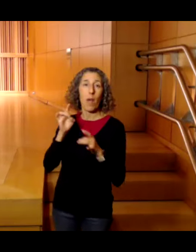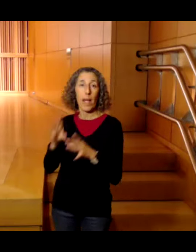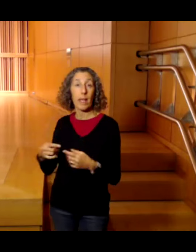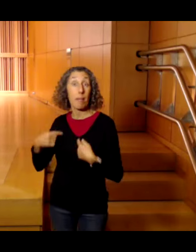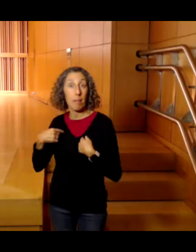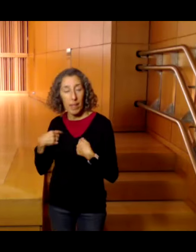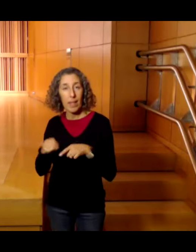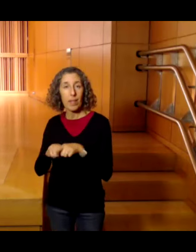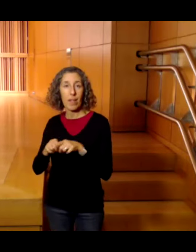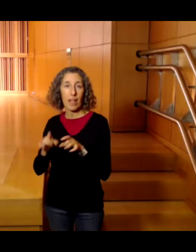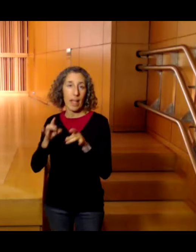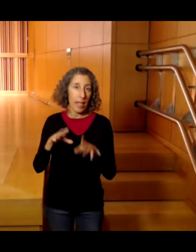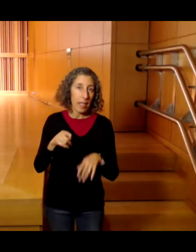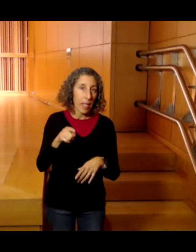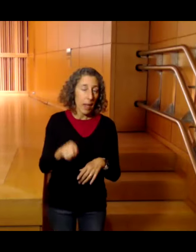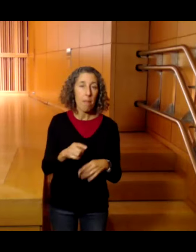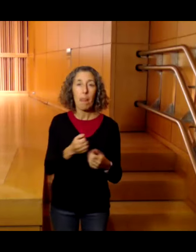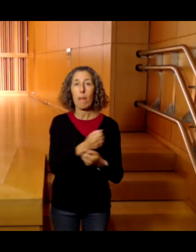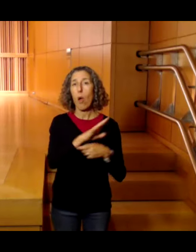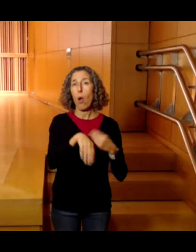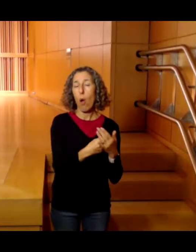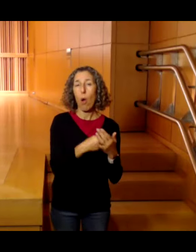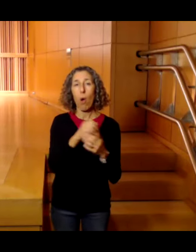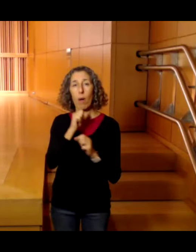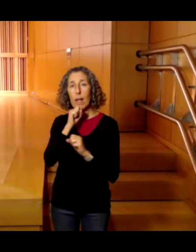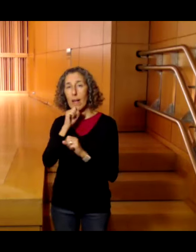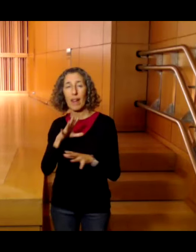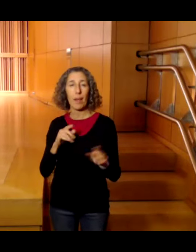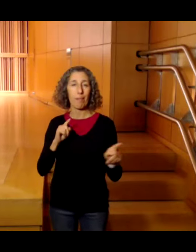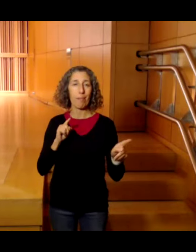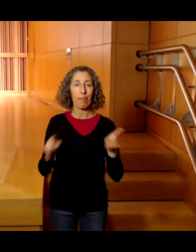It was all or nothing. I had to jump, so I jumped.